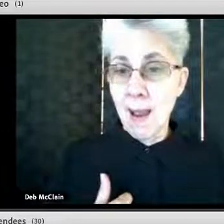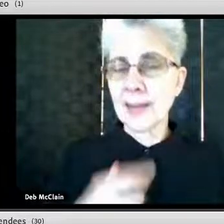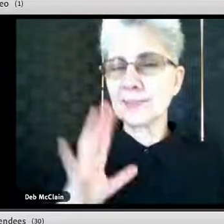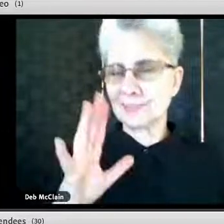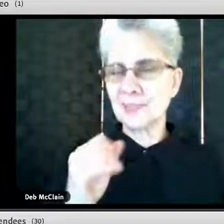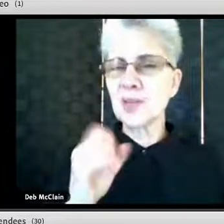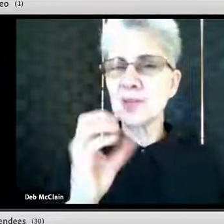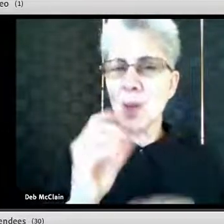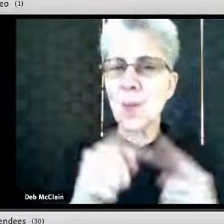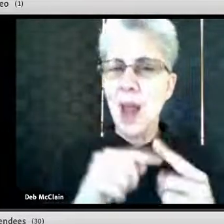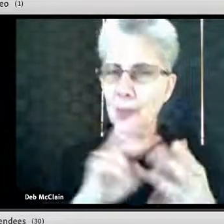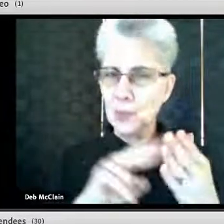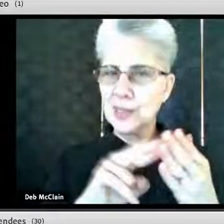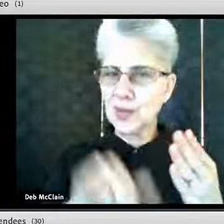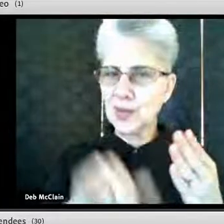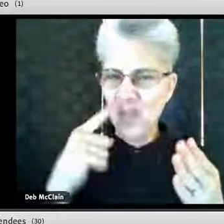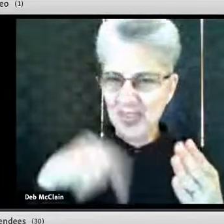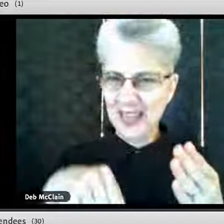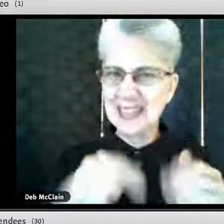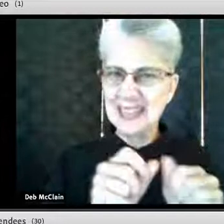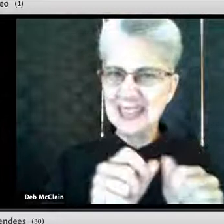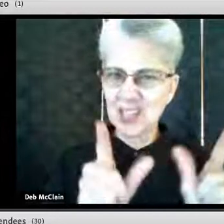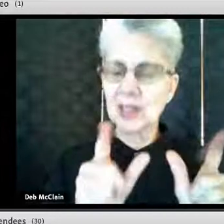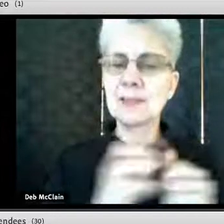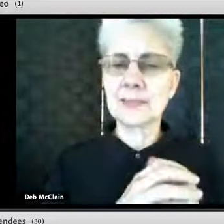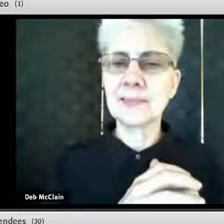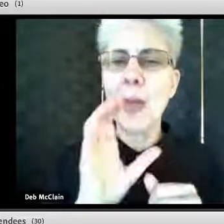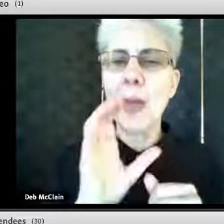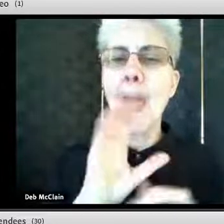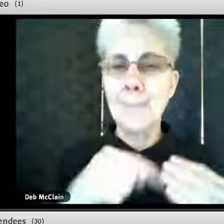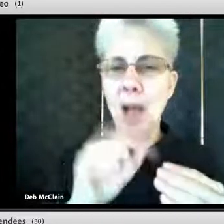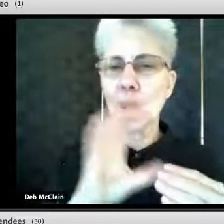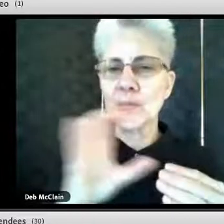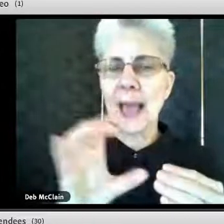So when I was actually researching this for this session with closed captioning,